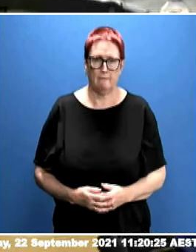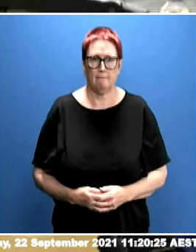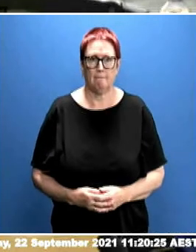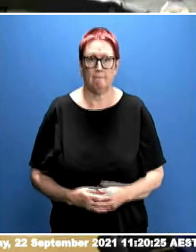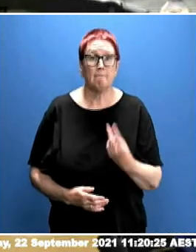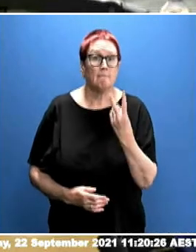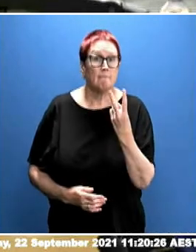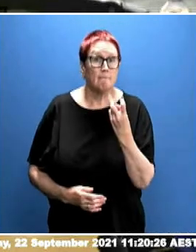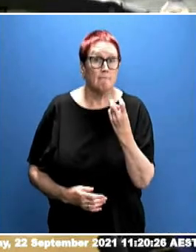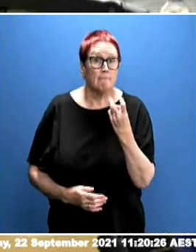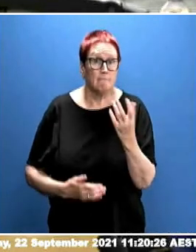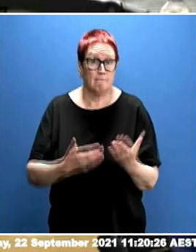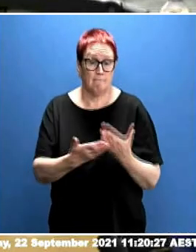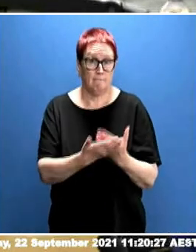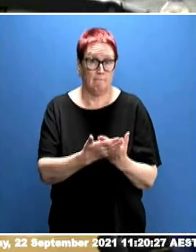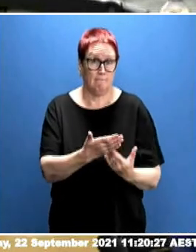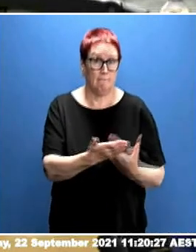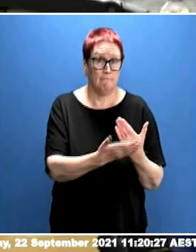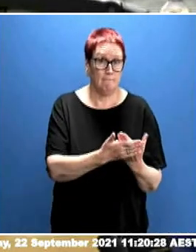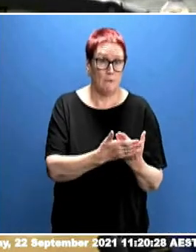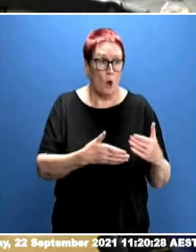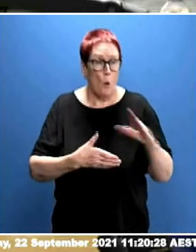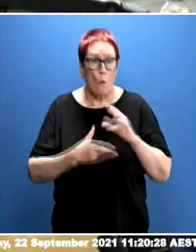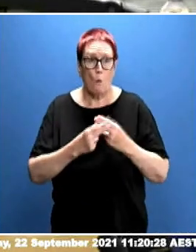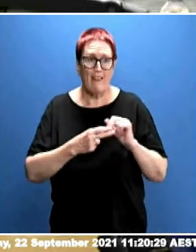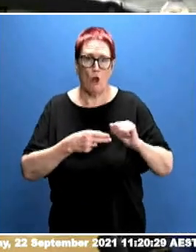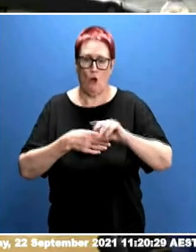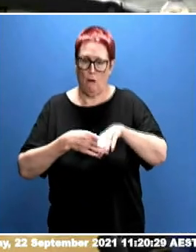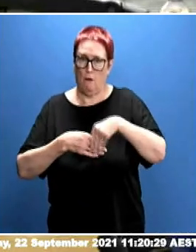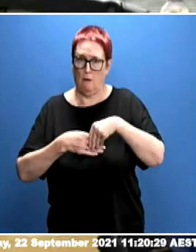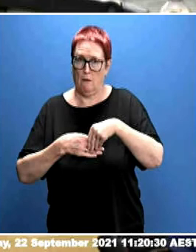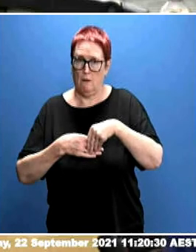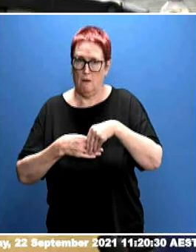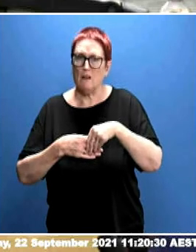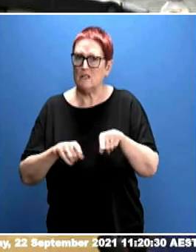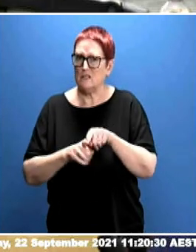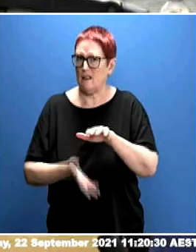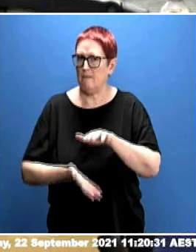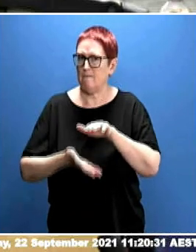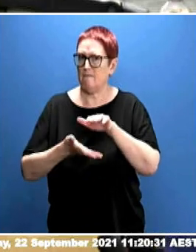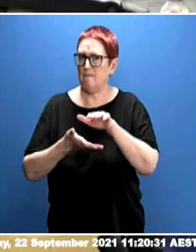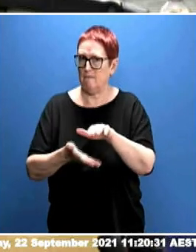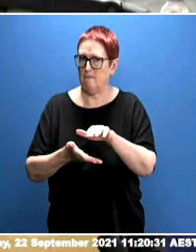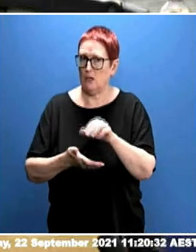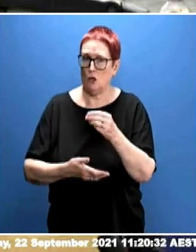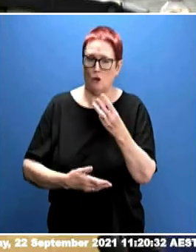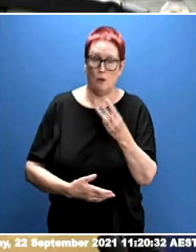There are two documents produced with Ms Barter's statement, also in Tender Bundle Part C at tabs 3 and 4.